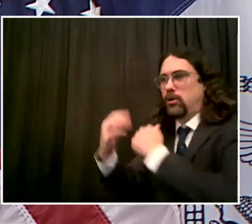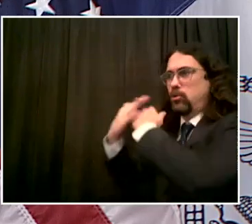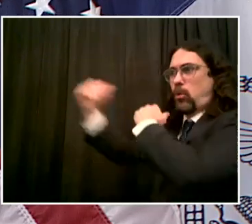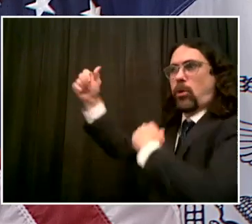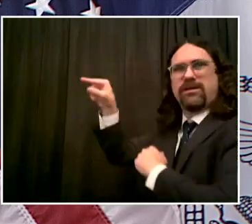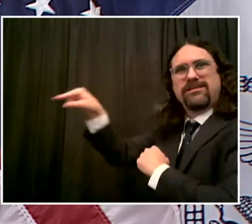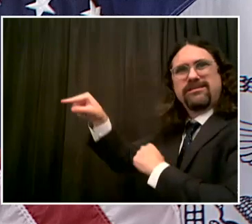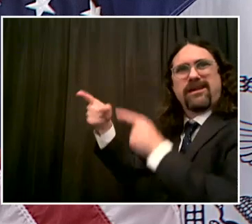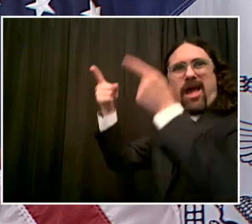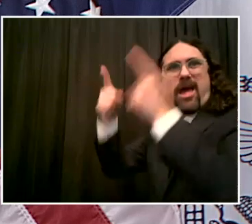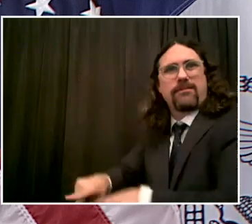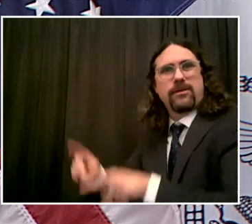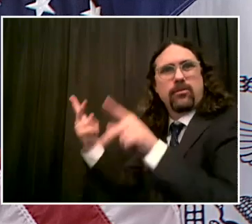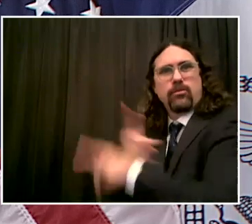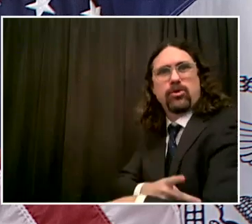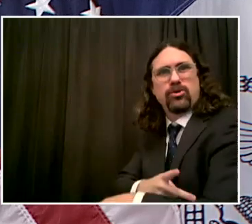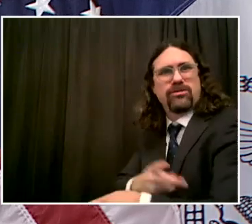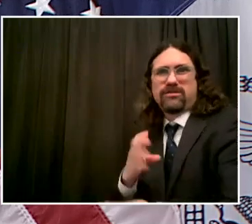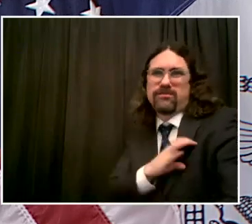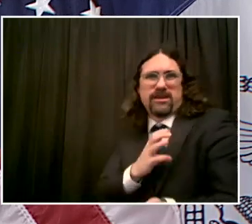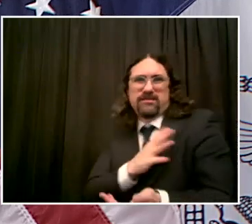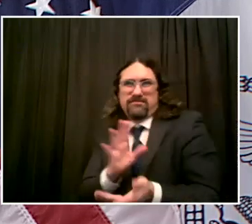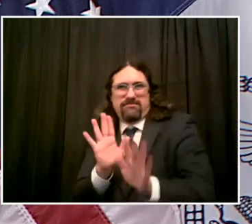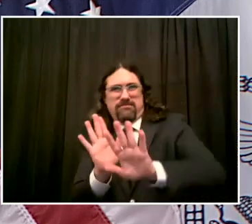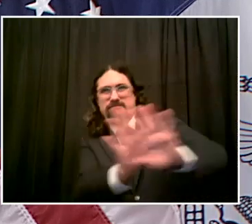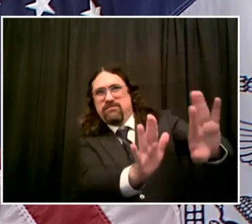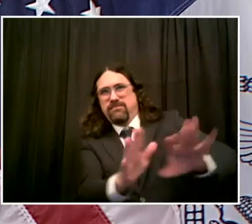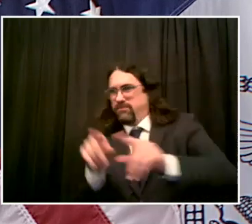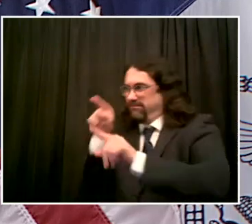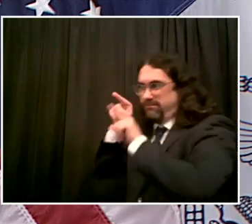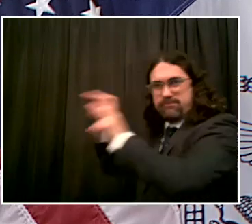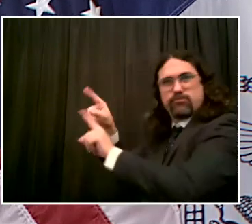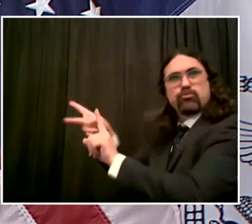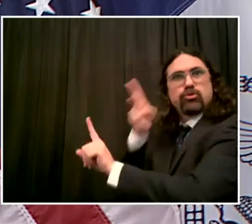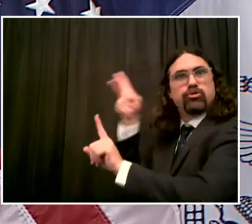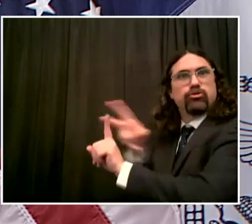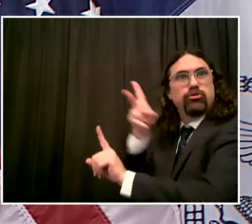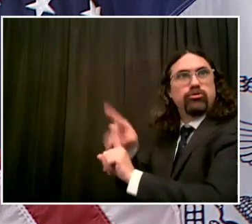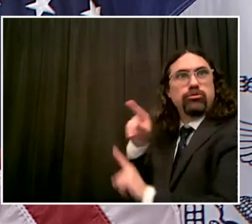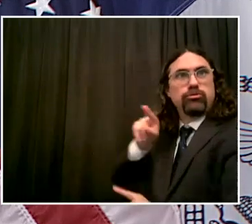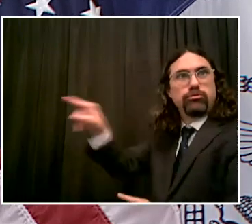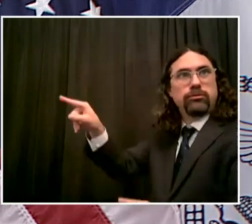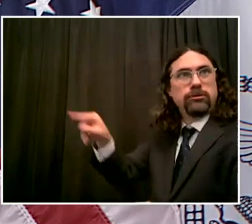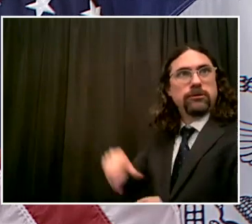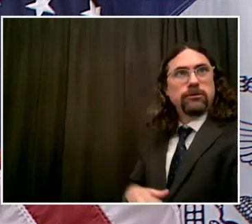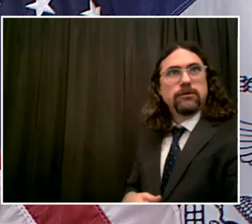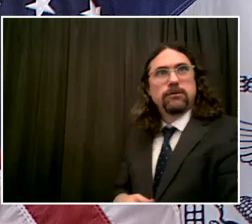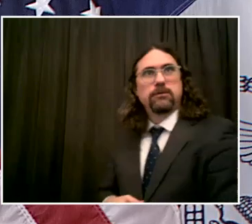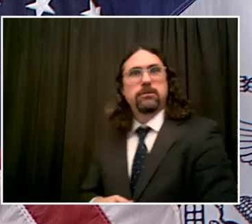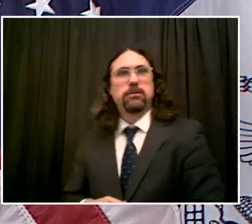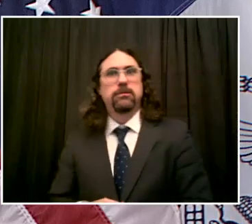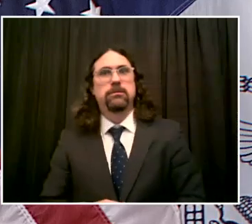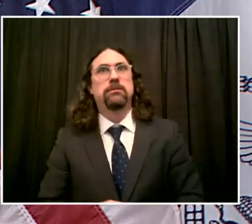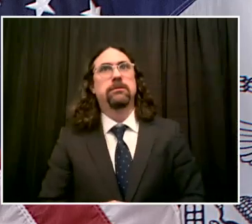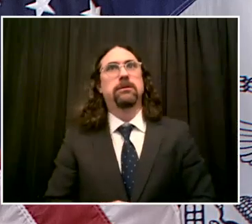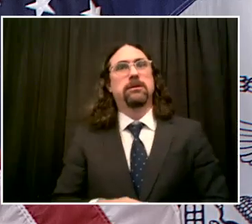DEAL WITH ANOTHER SITUATION. IN A PERFECTWO RLD AND I WNAT TO SAY TO EVERYONE, I WISH THE WORLD WAS AS CONVENIENT AS THE QUESTIONS YOU ASK. IN KOW THE NOT ASKED WITH